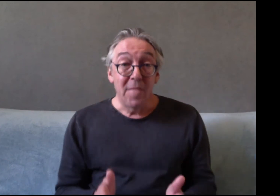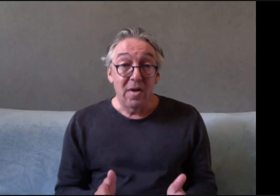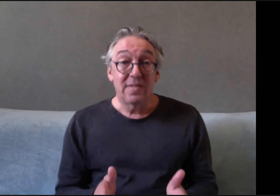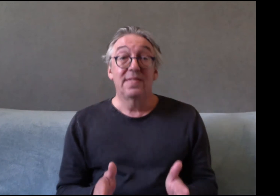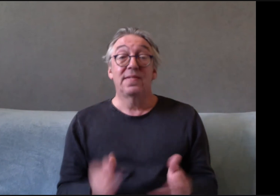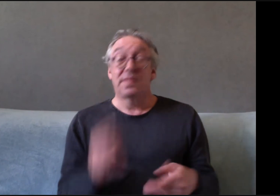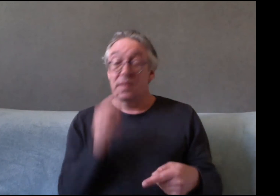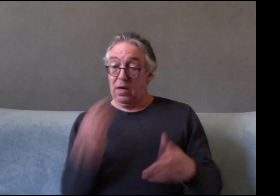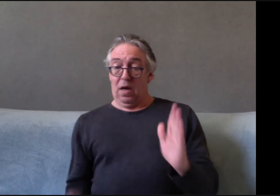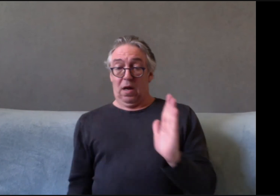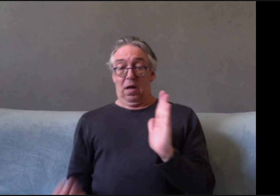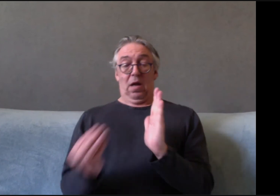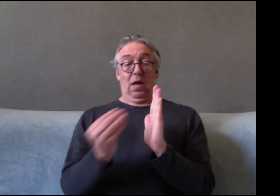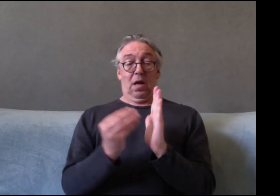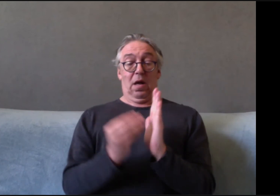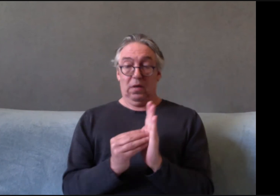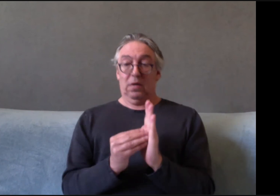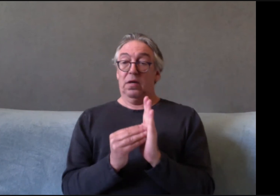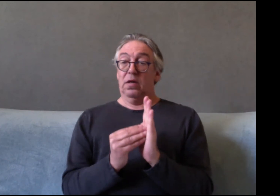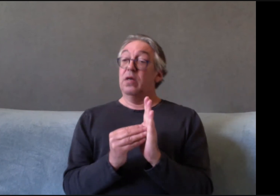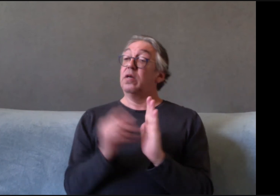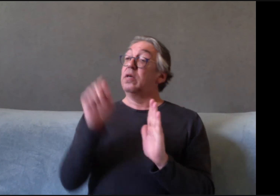this is really fundamental from our side.